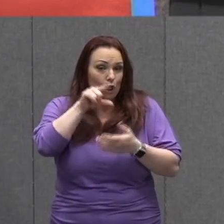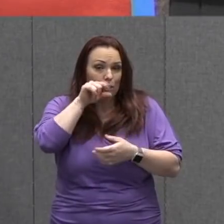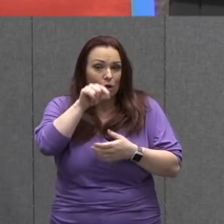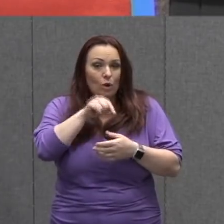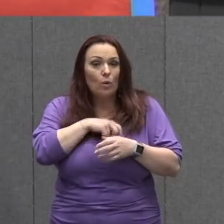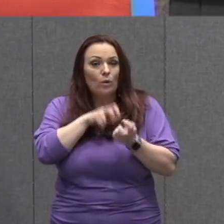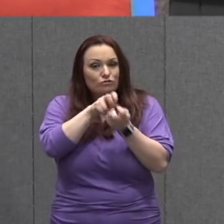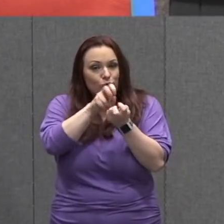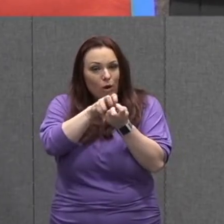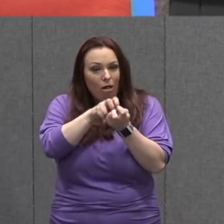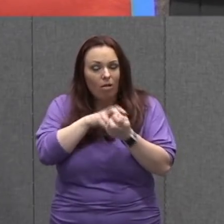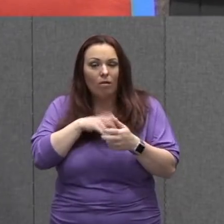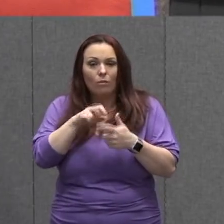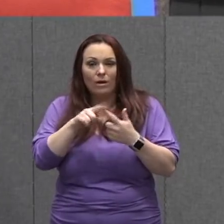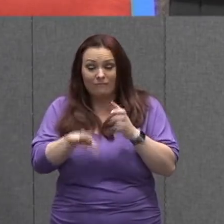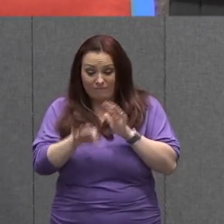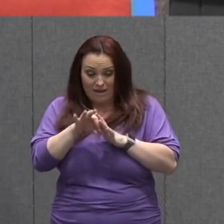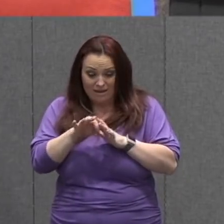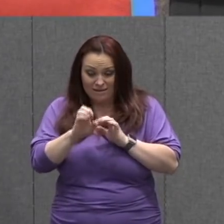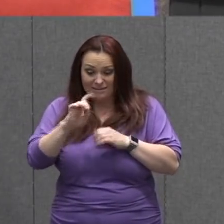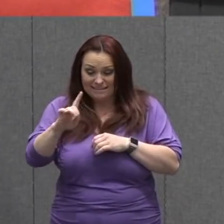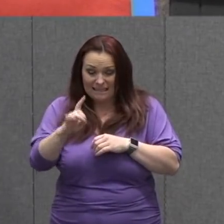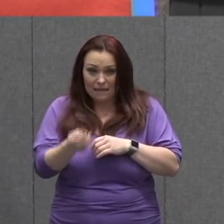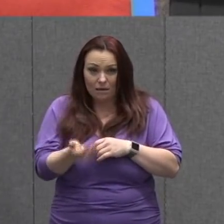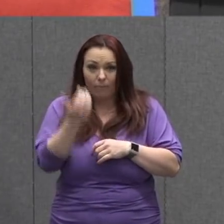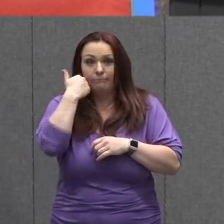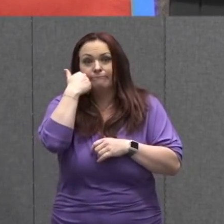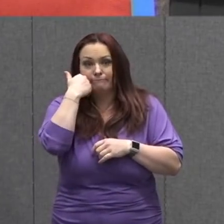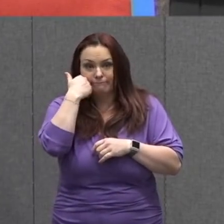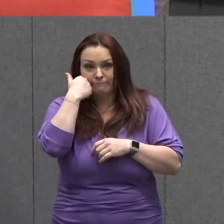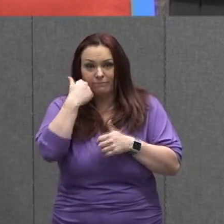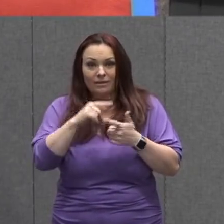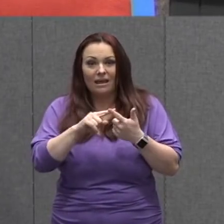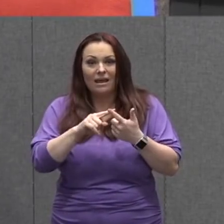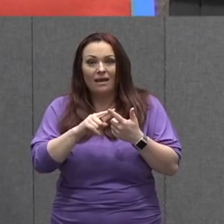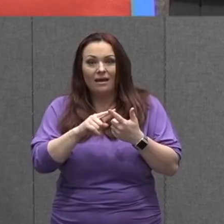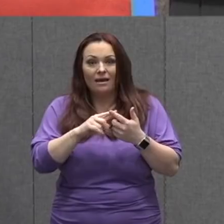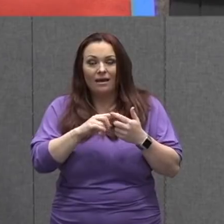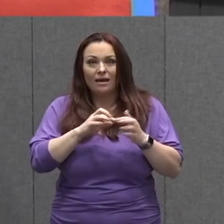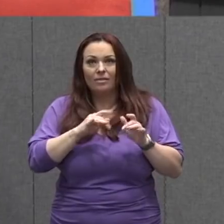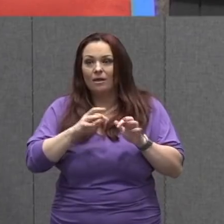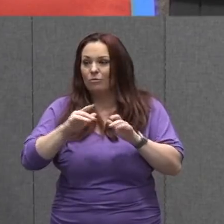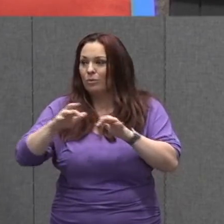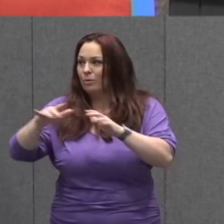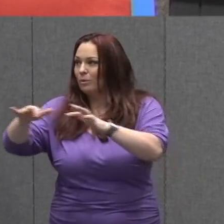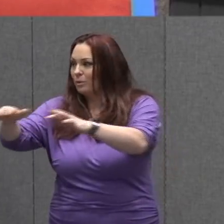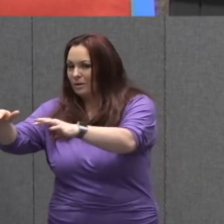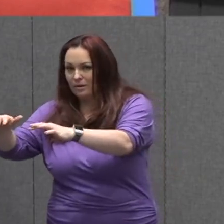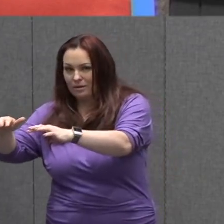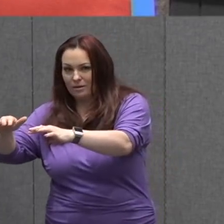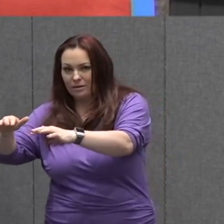will find this seed and eat it, and then move somewhere else,